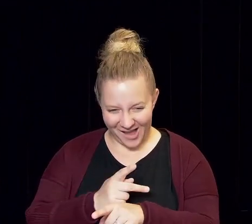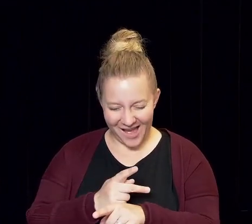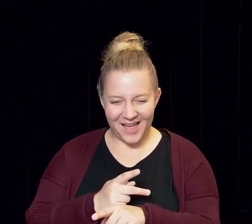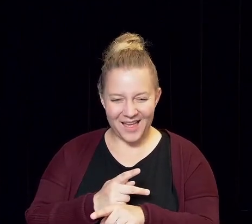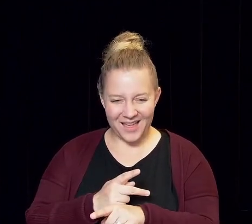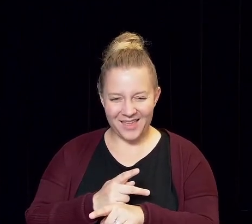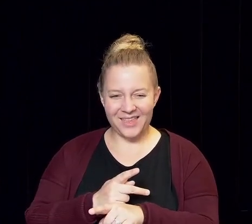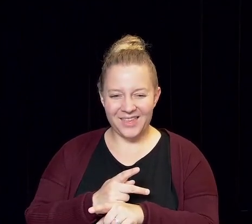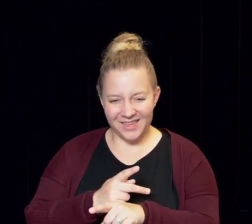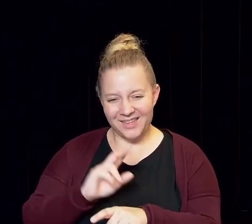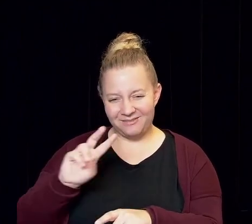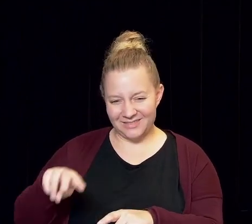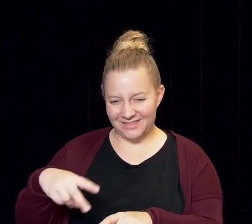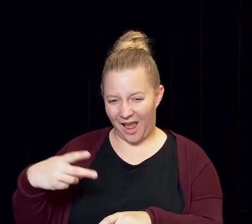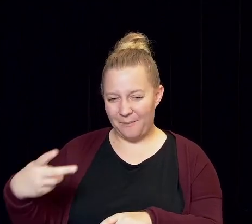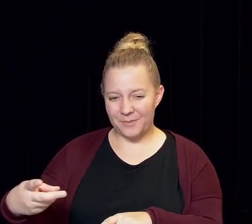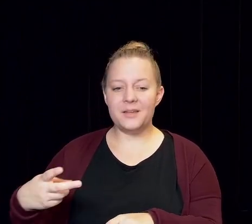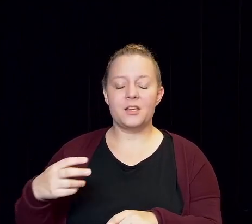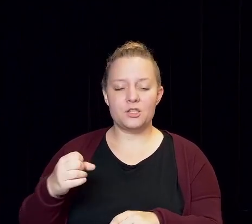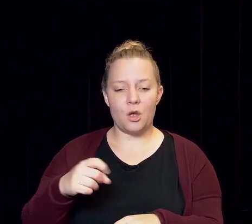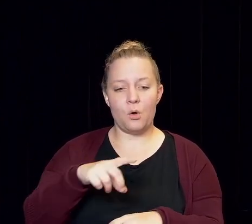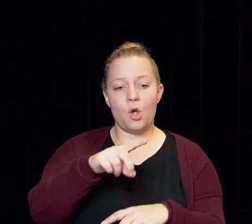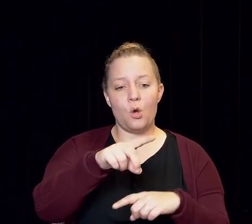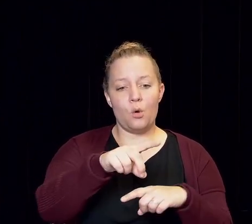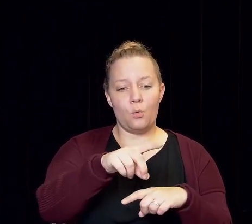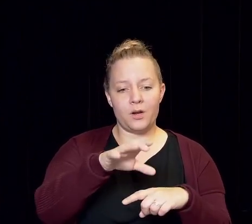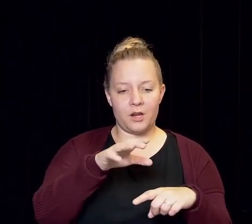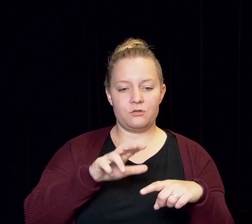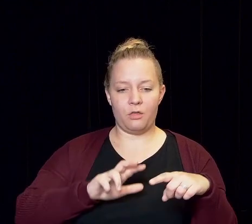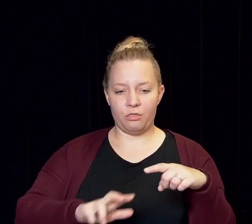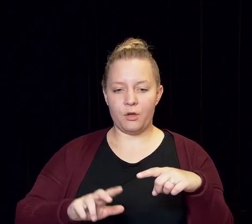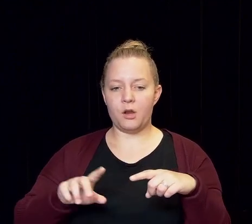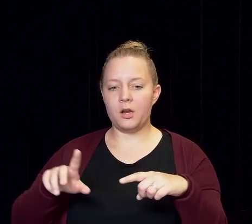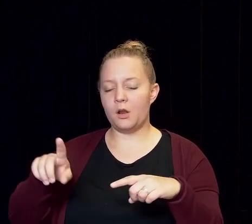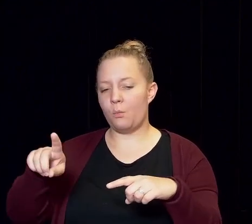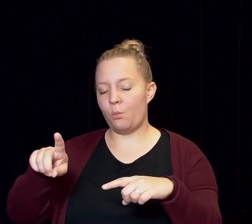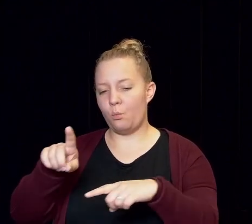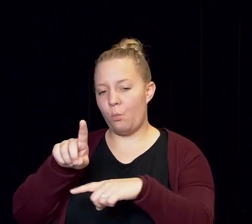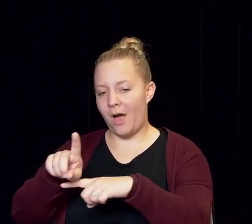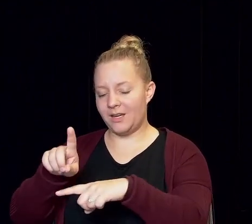times 1/100. There, I can see that these can cross simplify and I will come